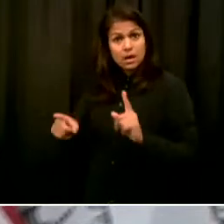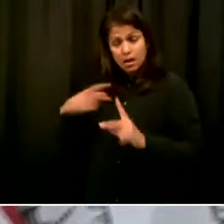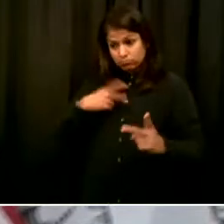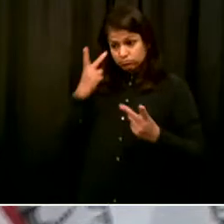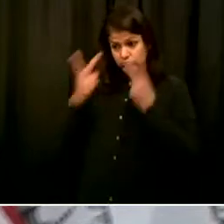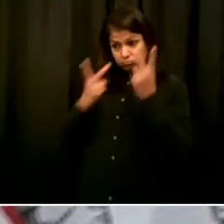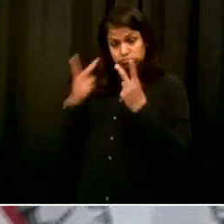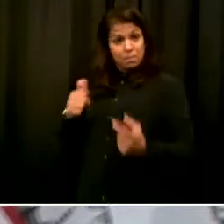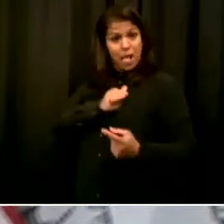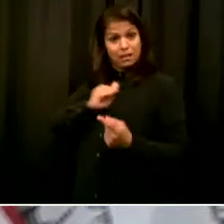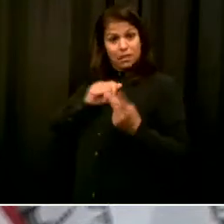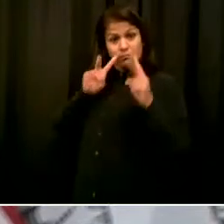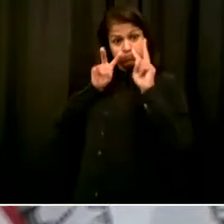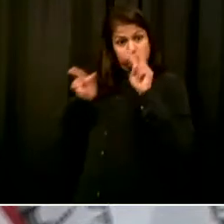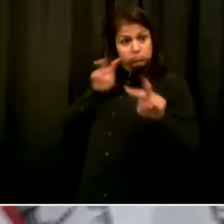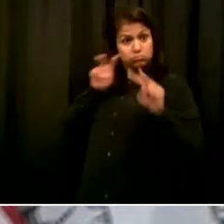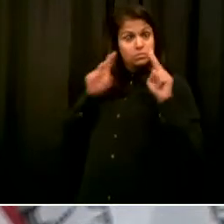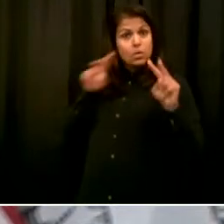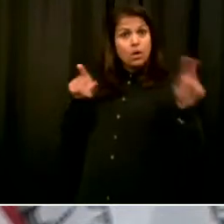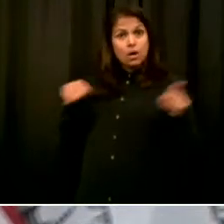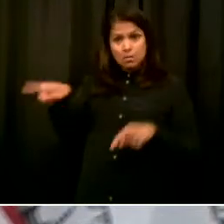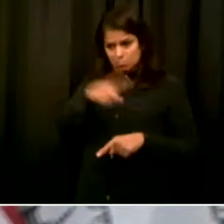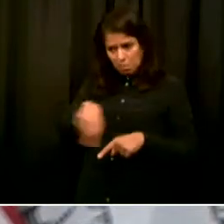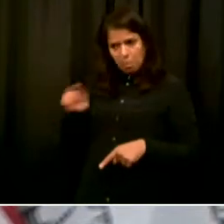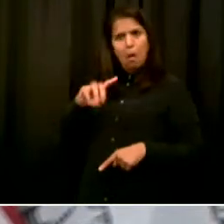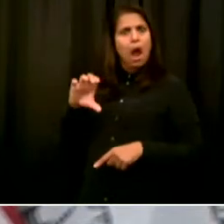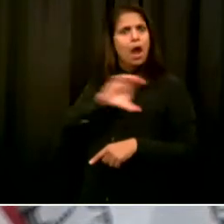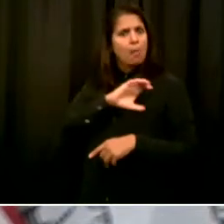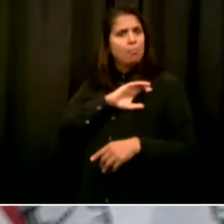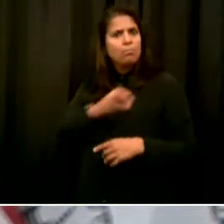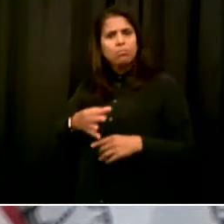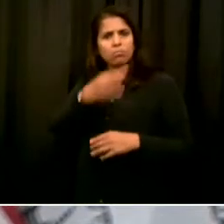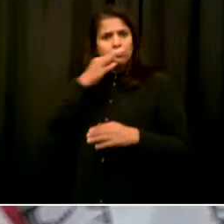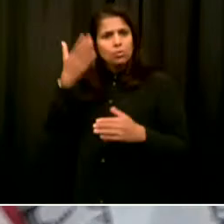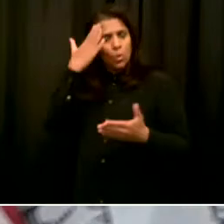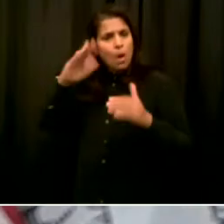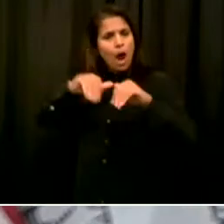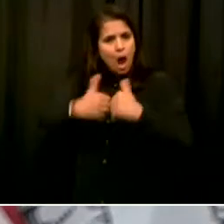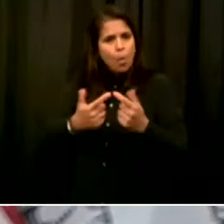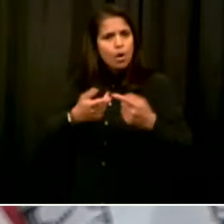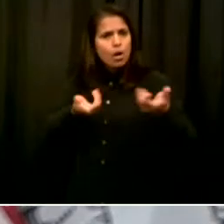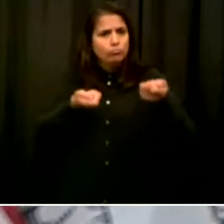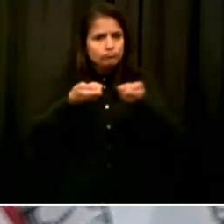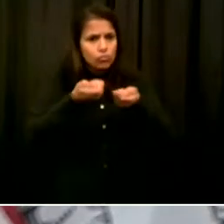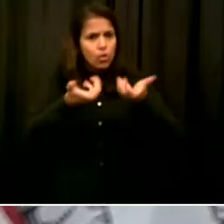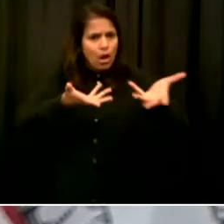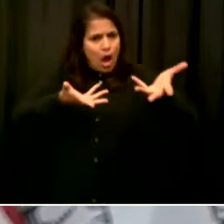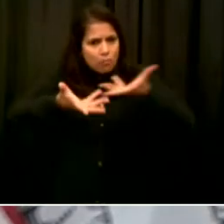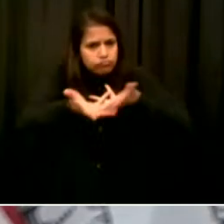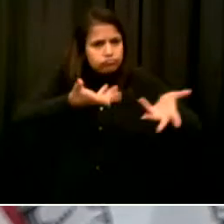MANAGED PEACEFULLY BY THE NYPD.